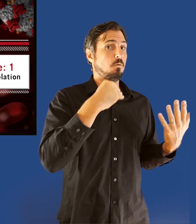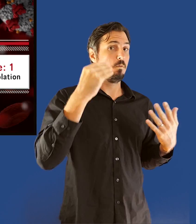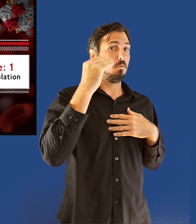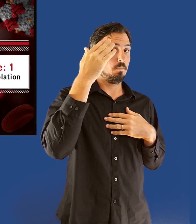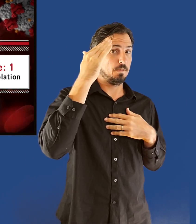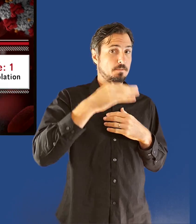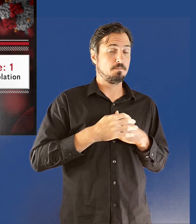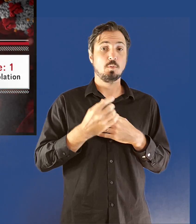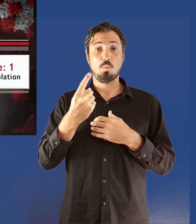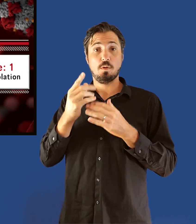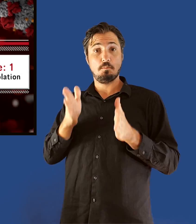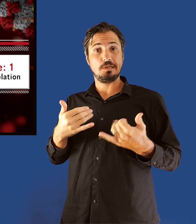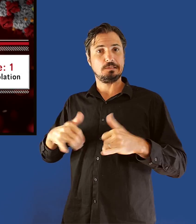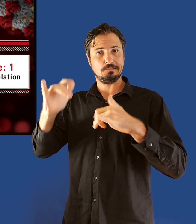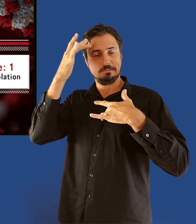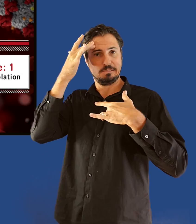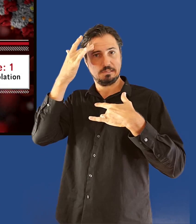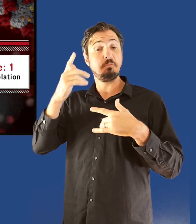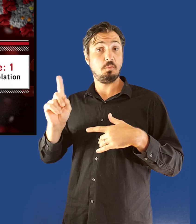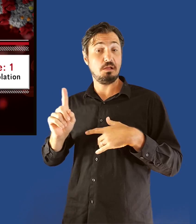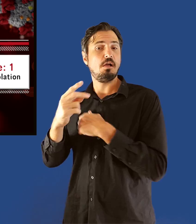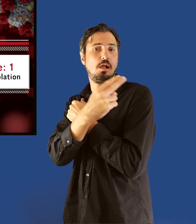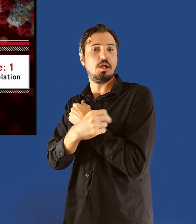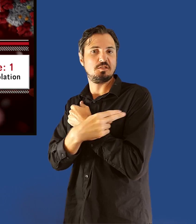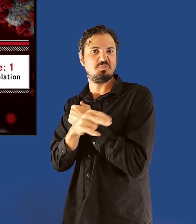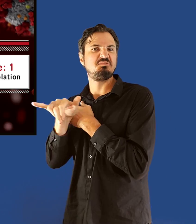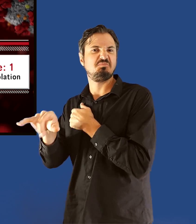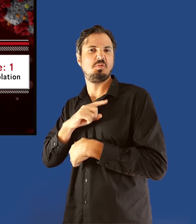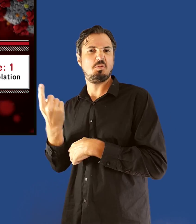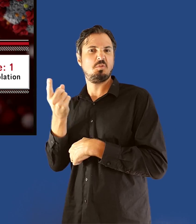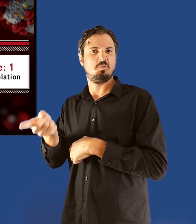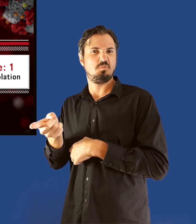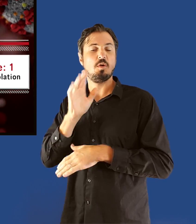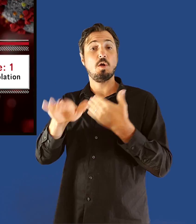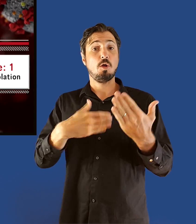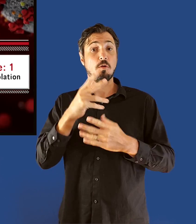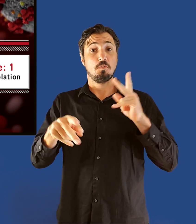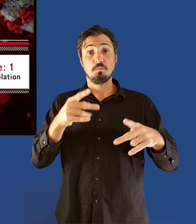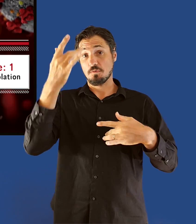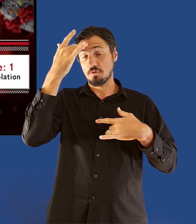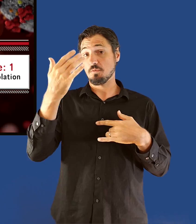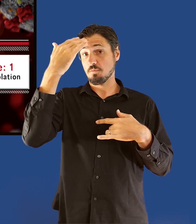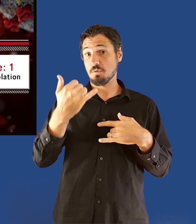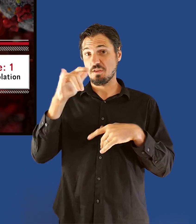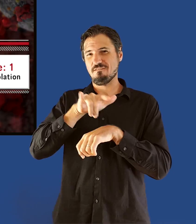The remaining 1 active case is in isolation in the hospital. All but one cases has been confirmed to be travel-related.